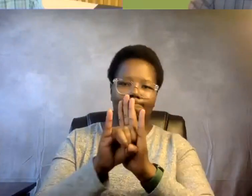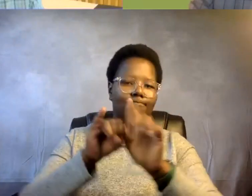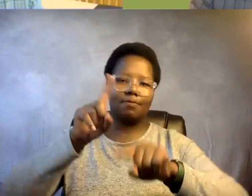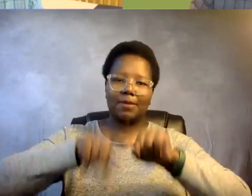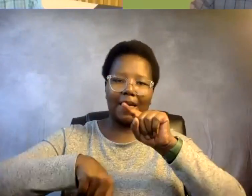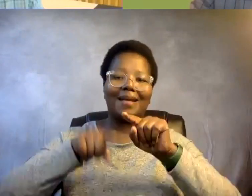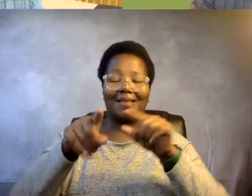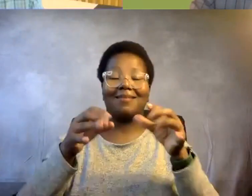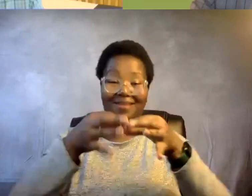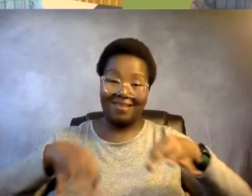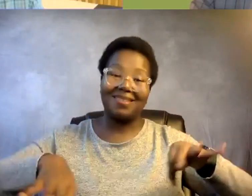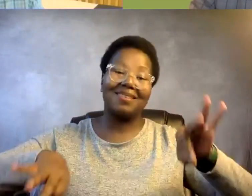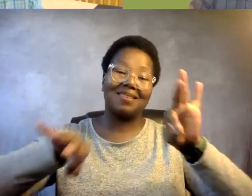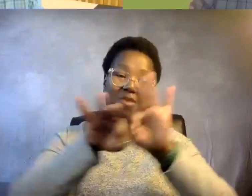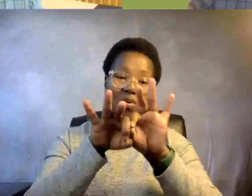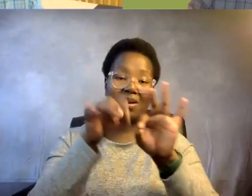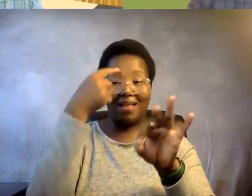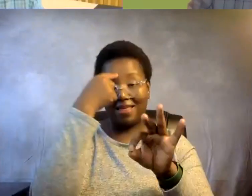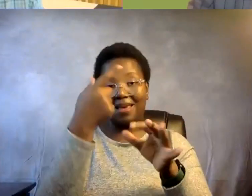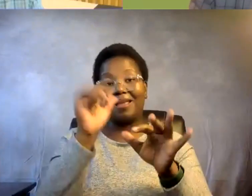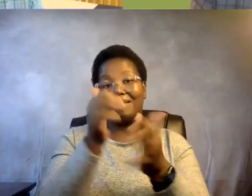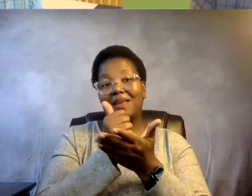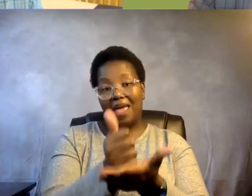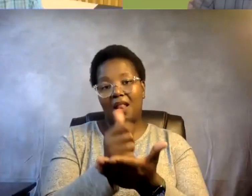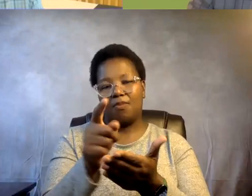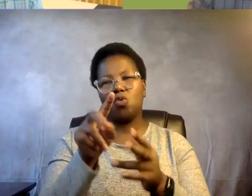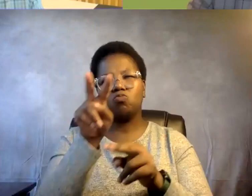things could be really helpful, and we're looking at those types of ways to integrate,